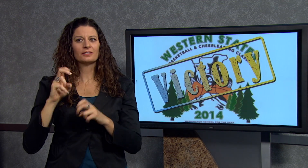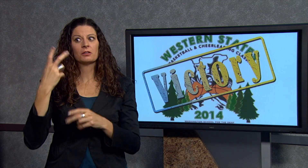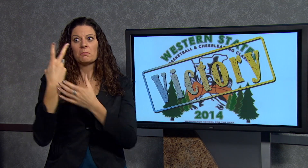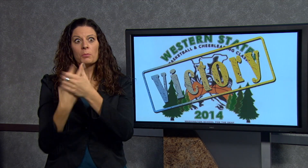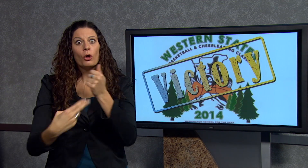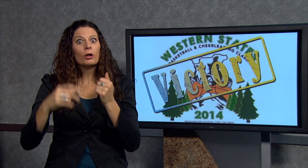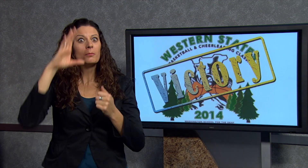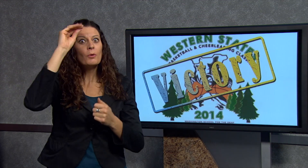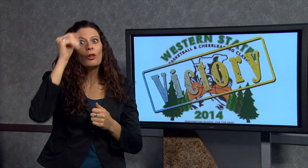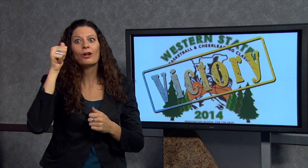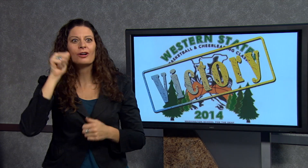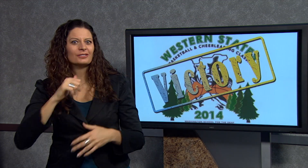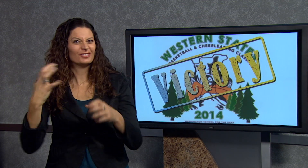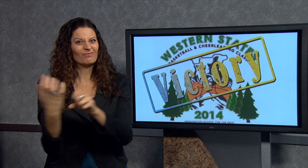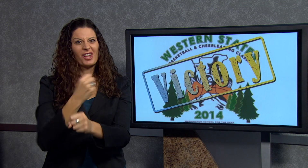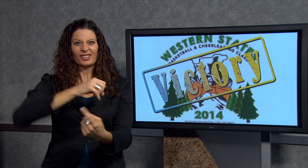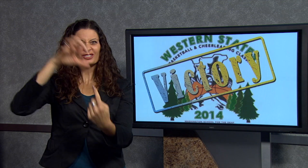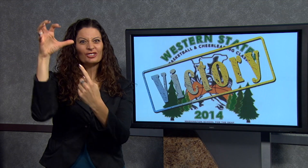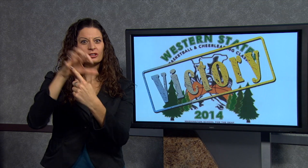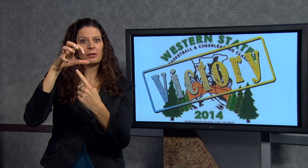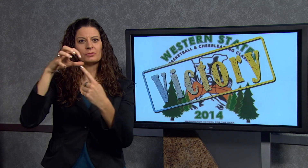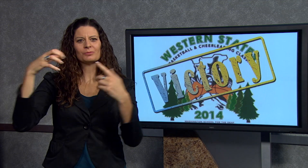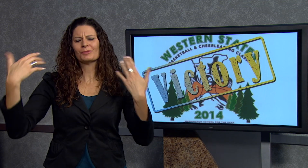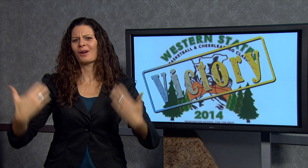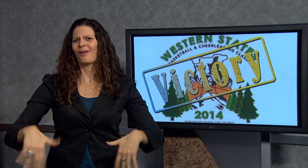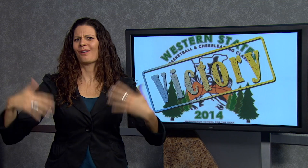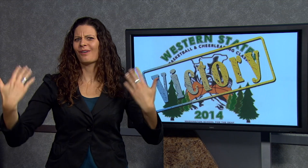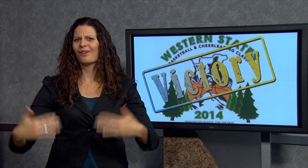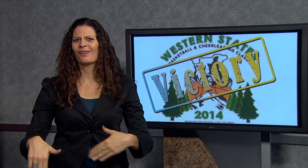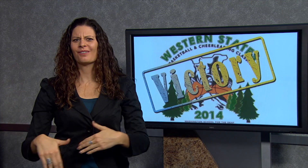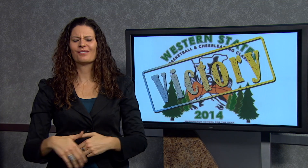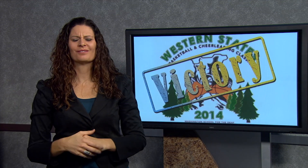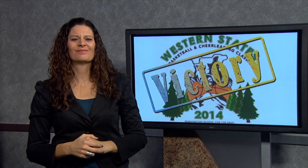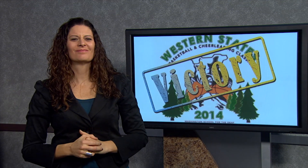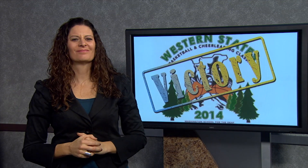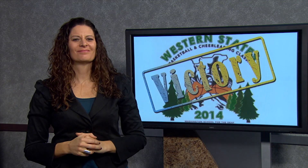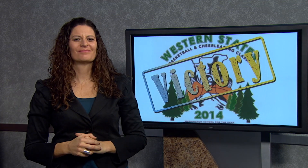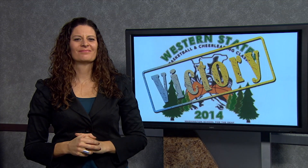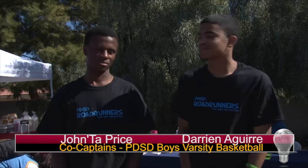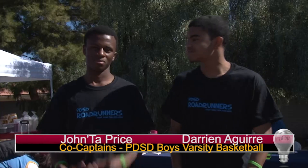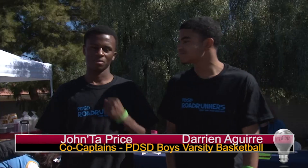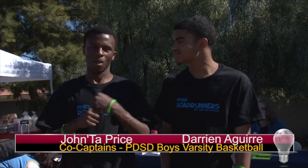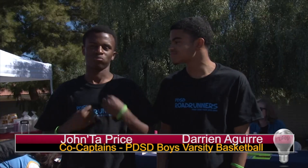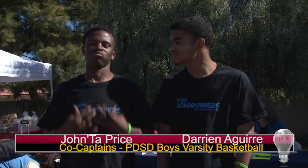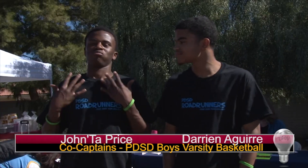CLASSIC. BOTH THE BOYS AND GIRLS BASKETBALL TEAMS WON THE CHAMPIONSHIP.